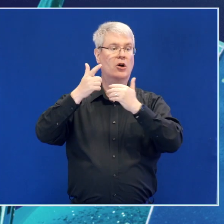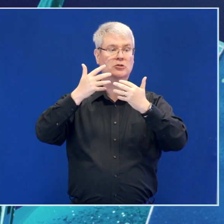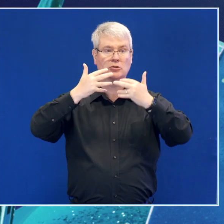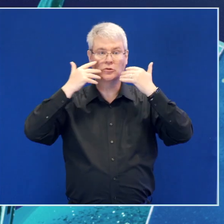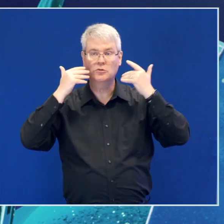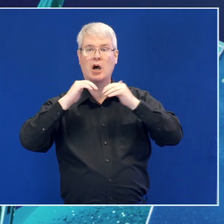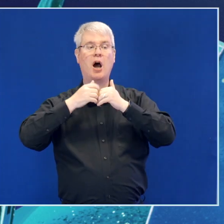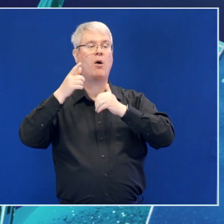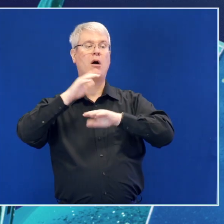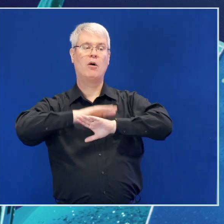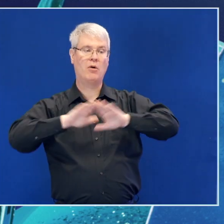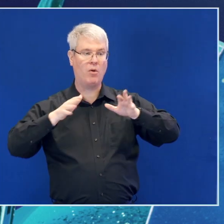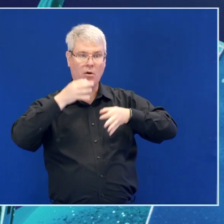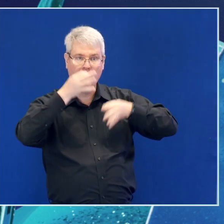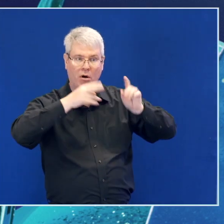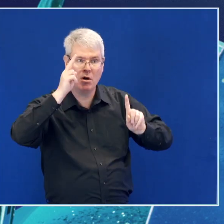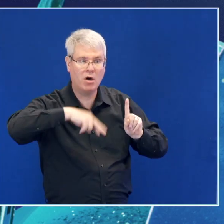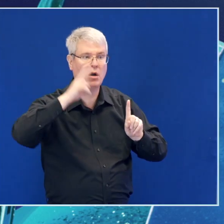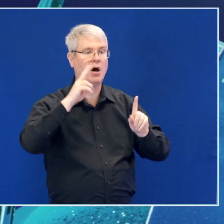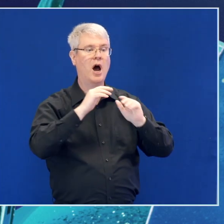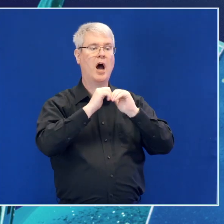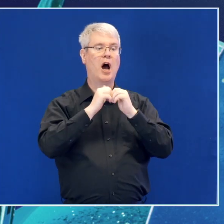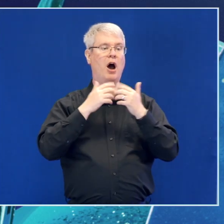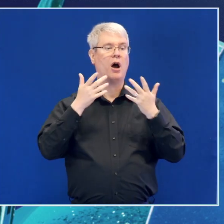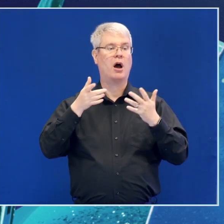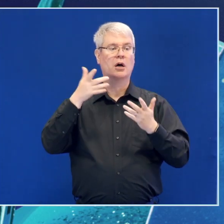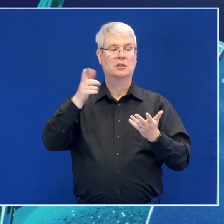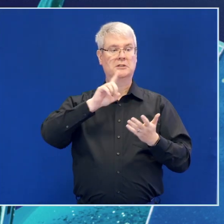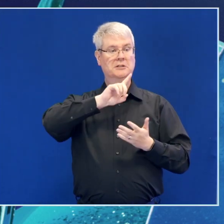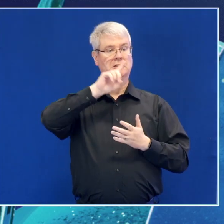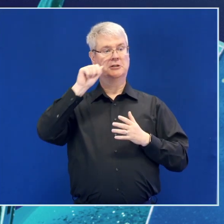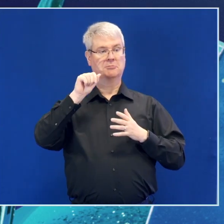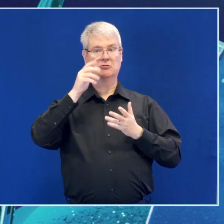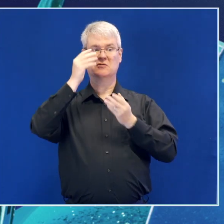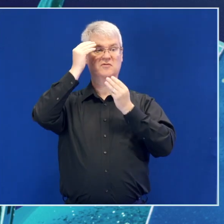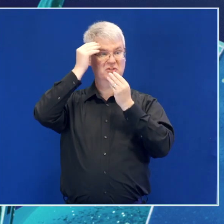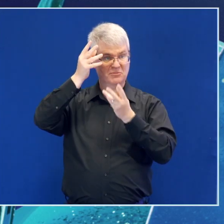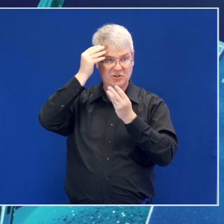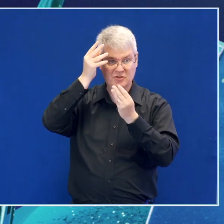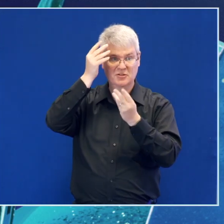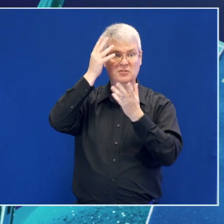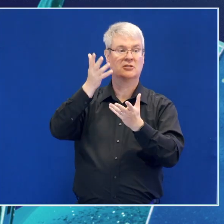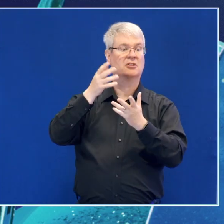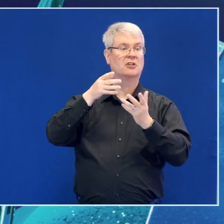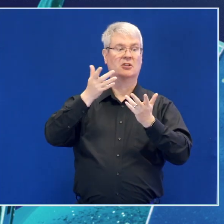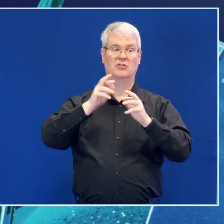And treat disability disclosures, matter-of-factly, no pity or glorification.